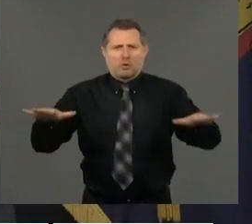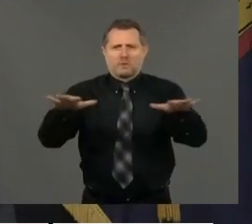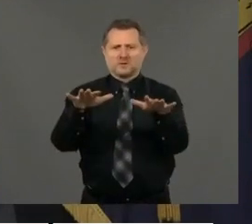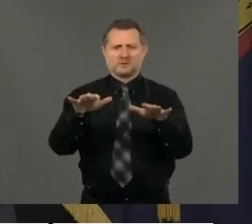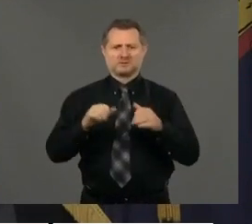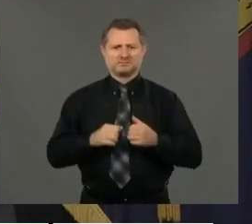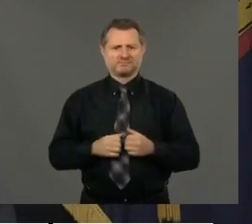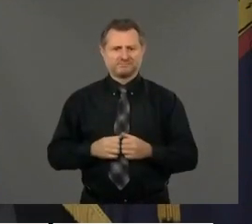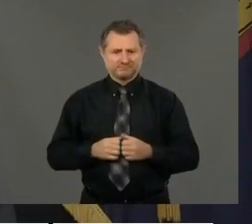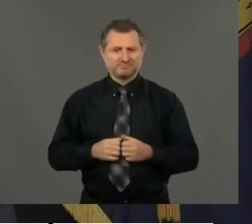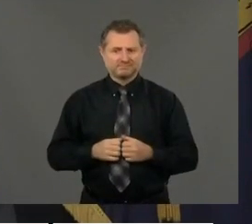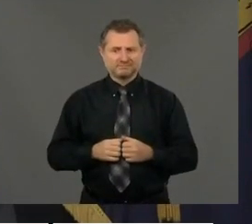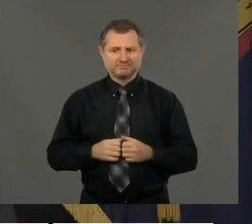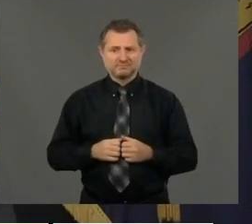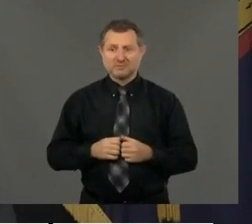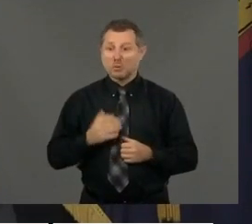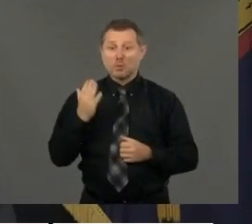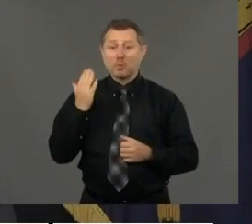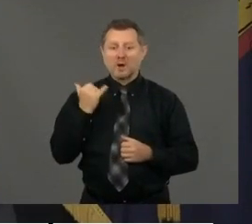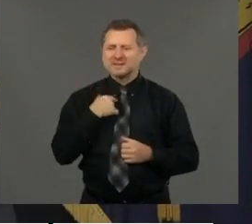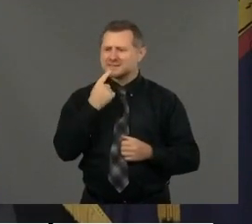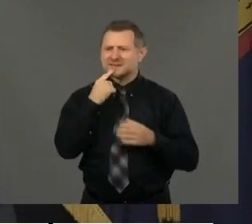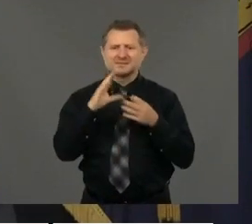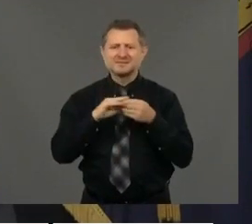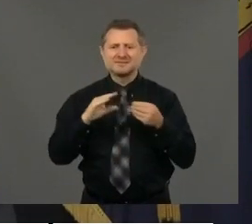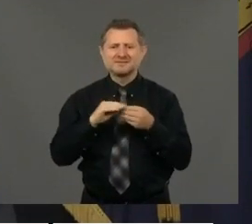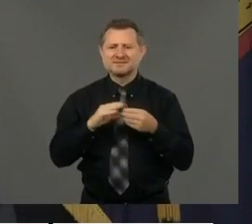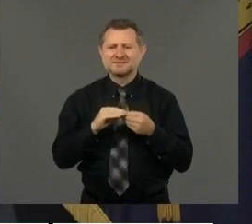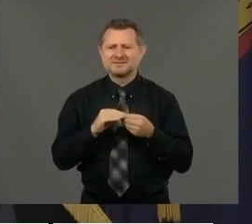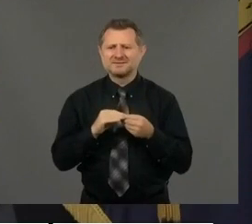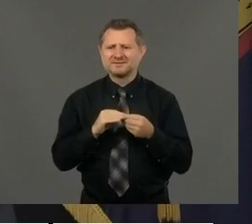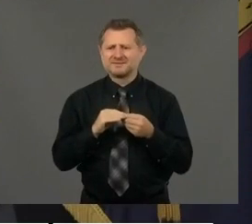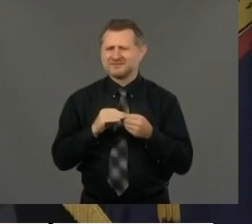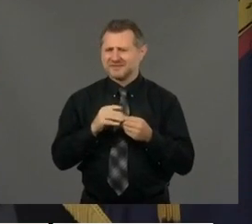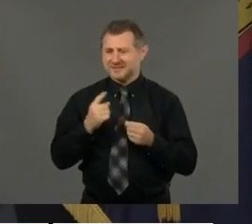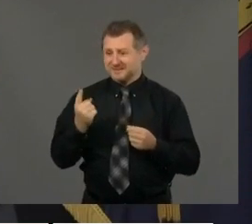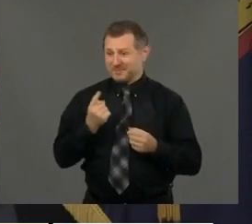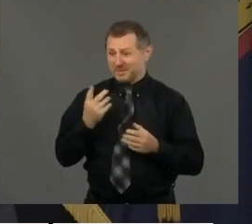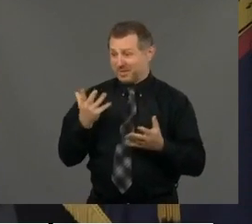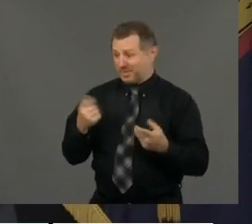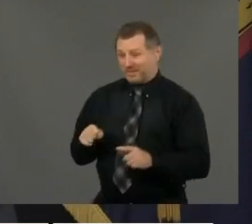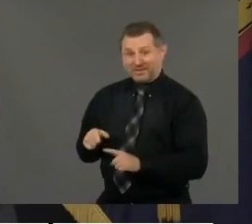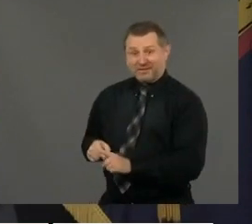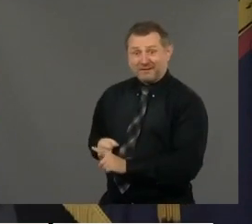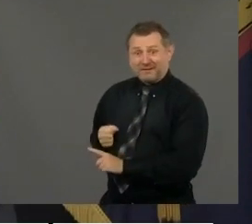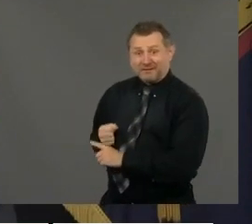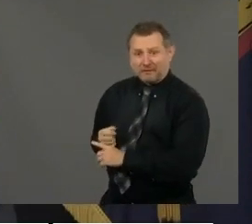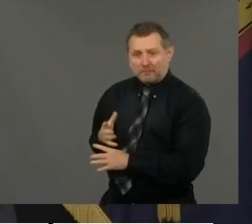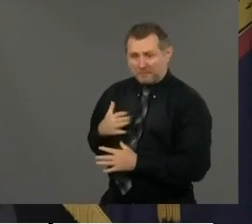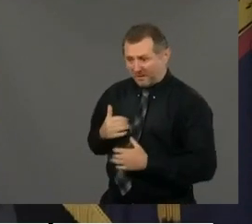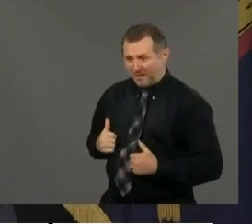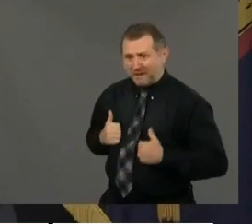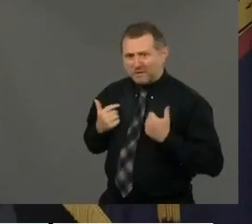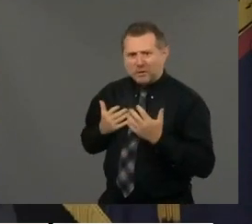DATE. BUT, I THINK I AM STRONGER FOR IT, I THINK MY FAMILY AND